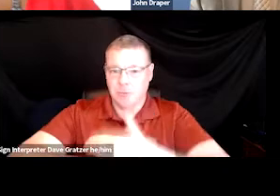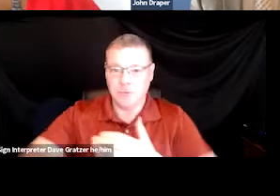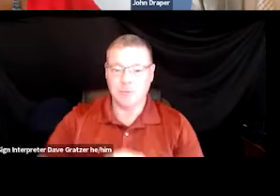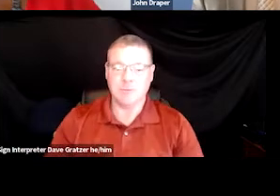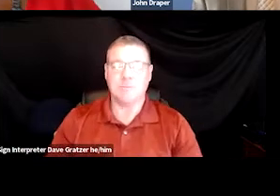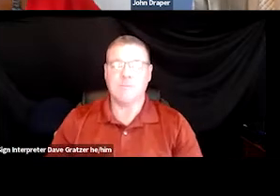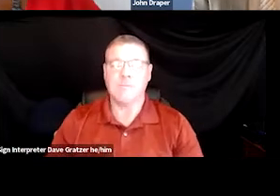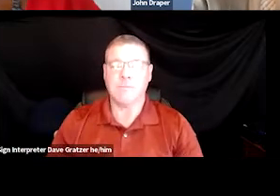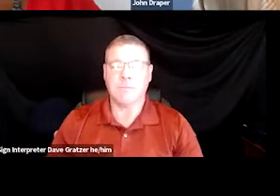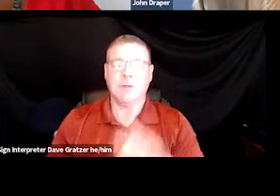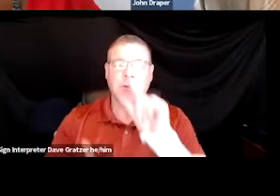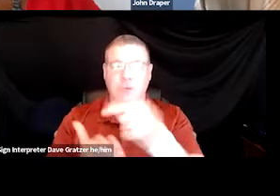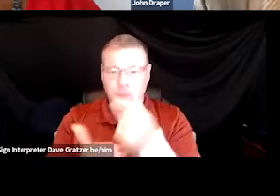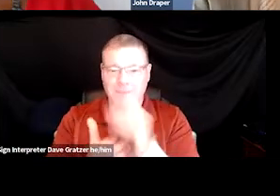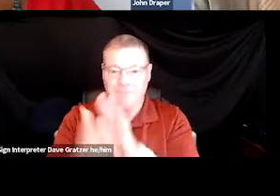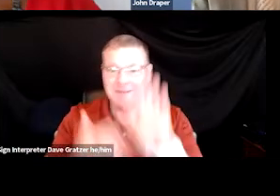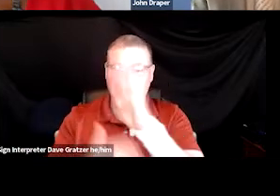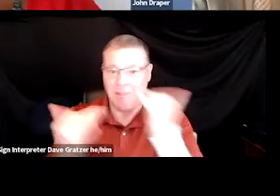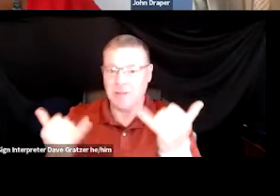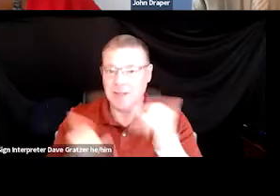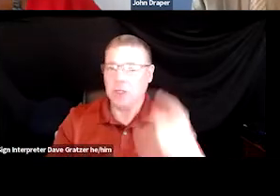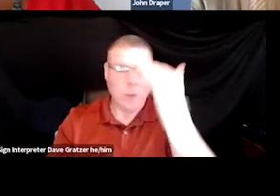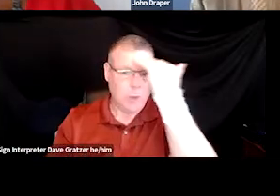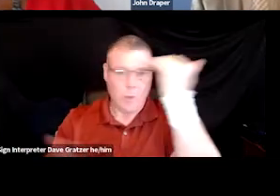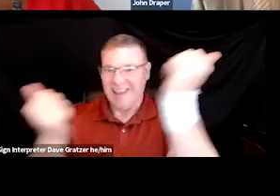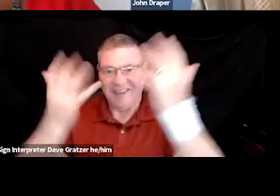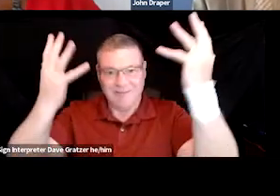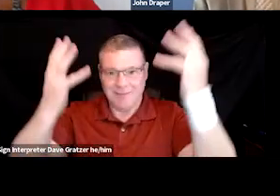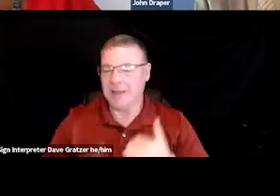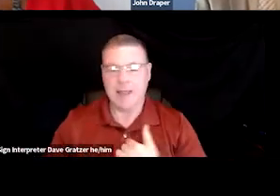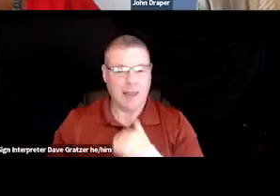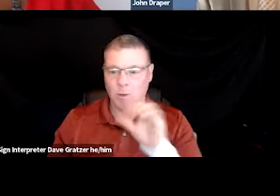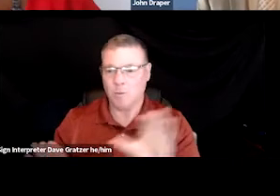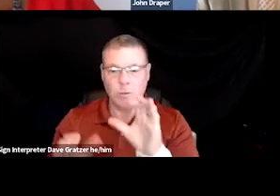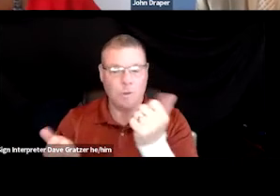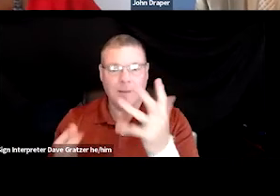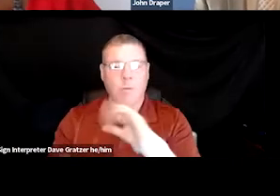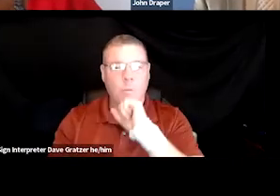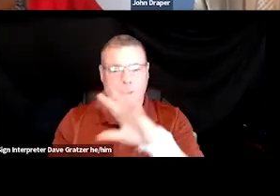you know, she's graduating from college now, so she knows everything. And so I don't do anything without asking her.